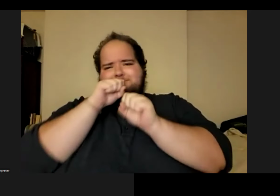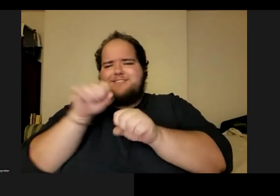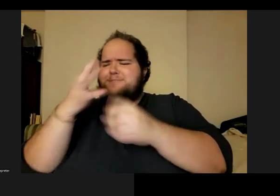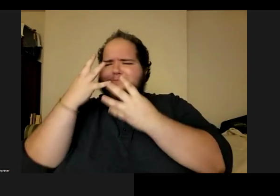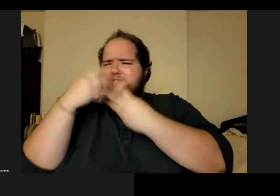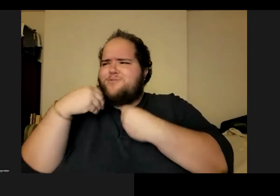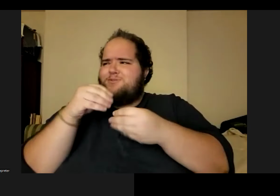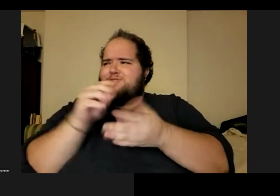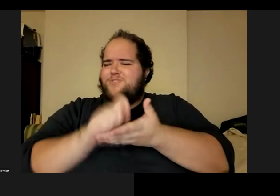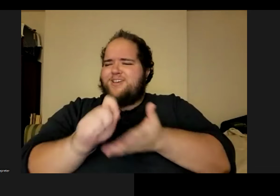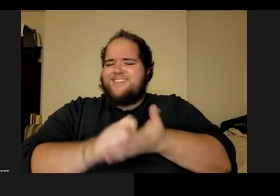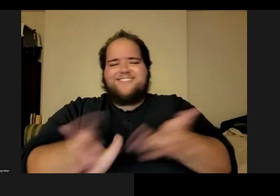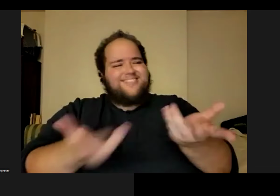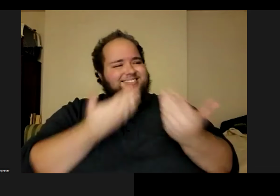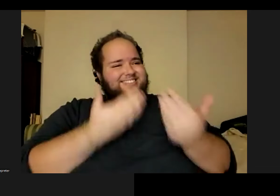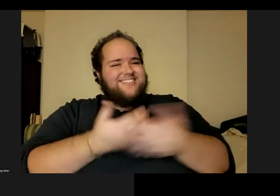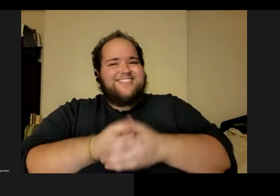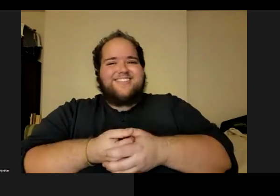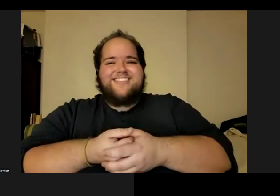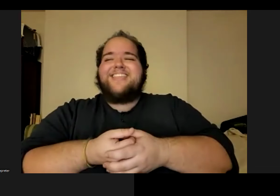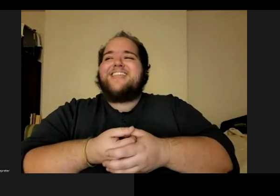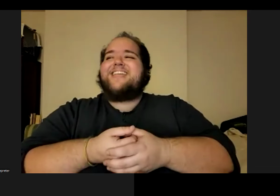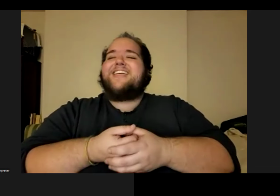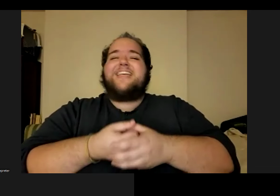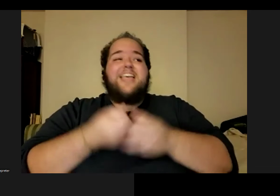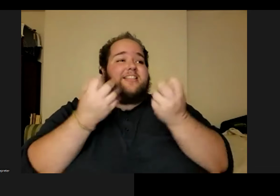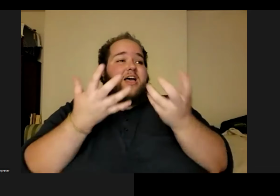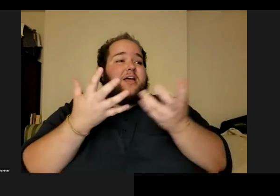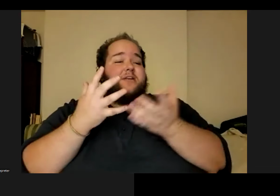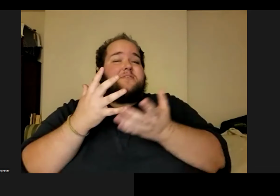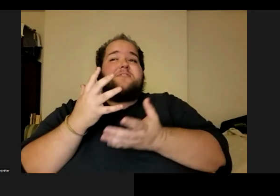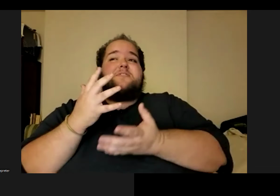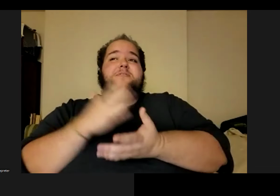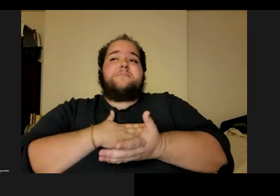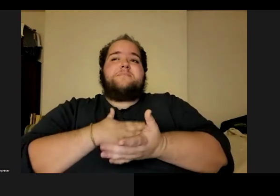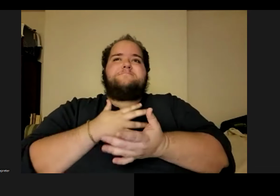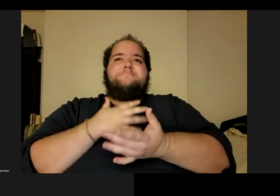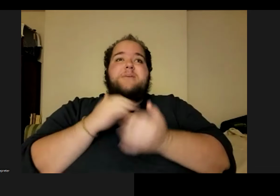Thank you. A lot of what I do with that is like I think about, you know, tone.